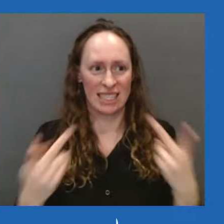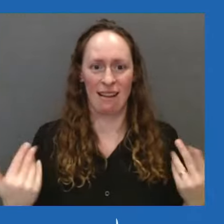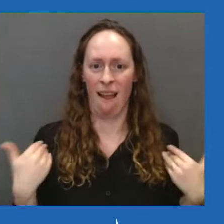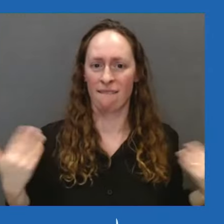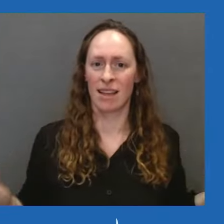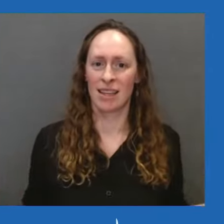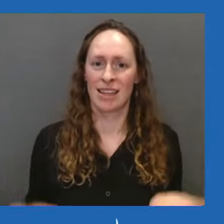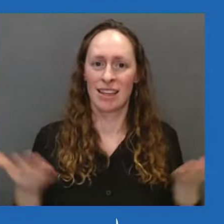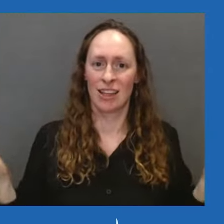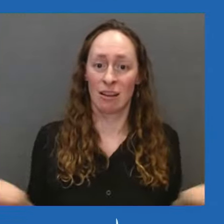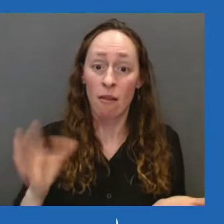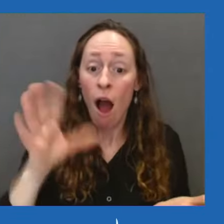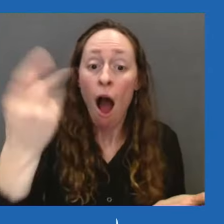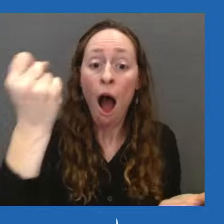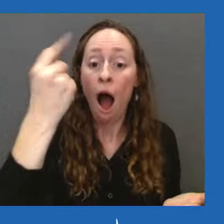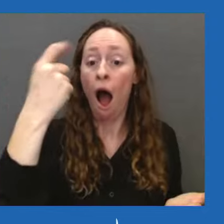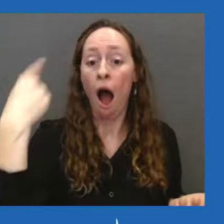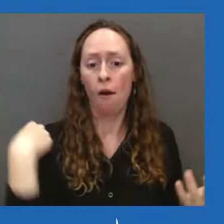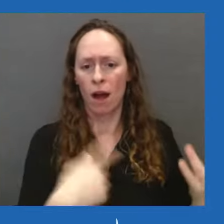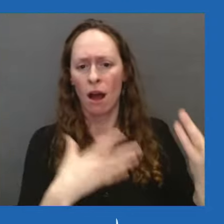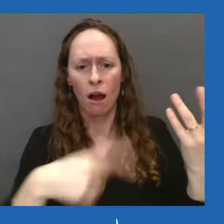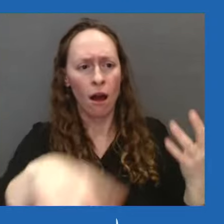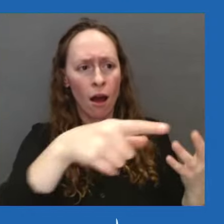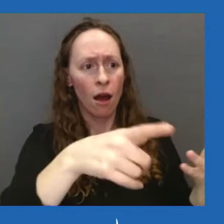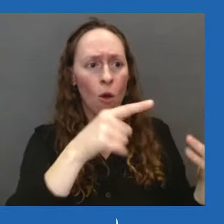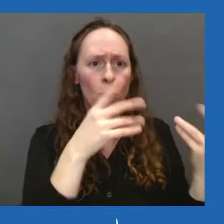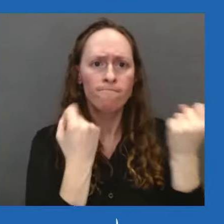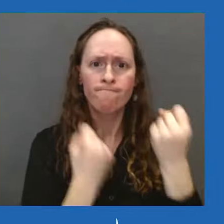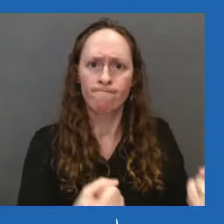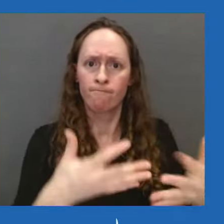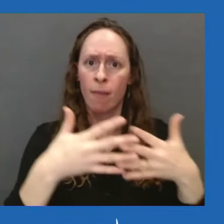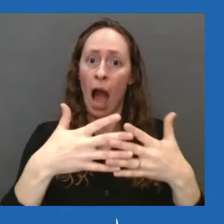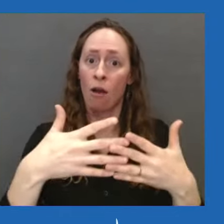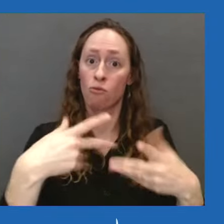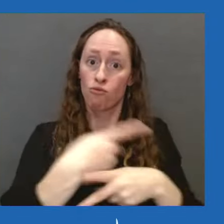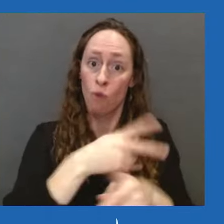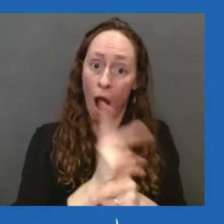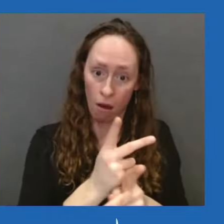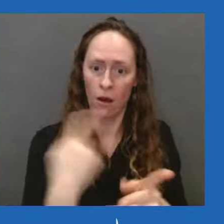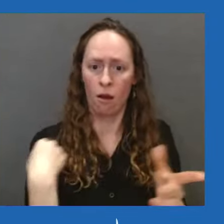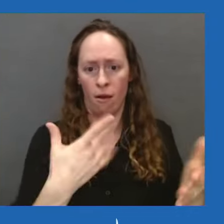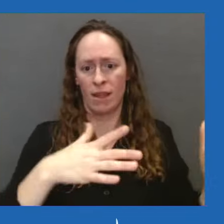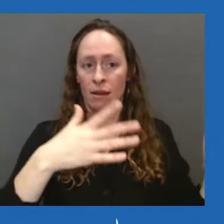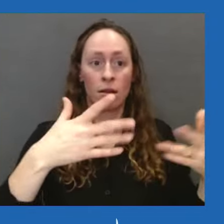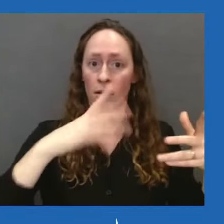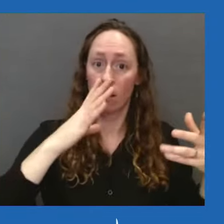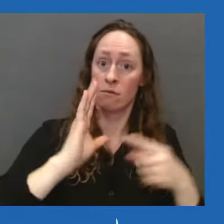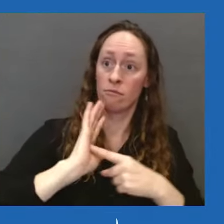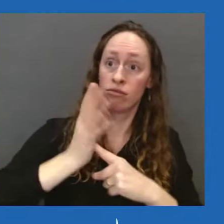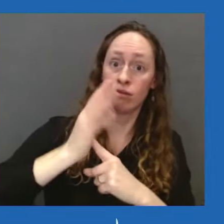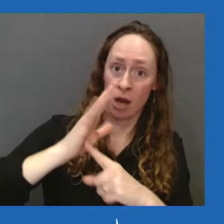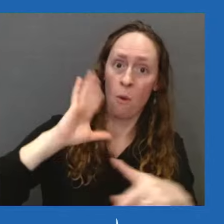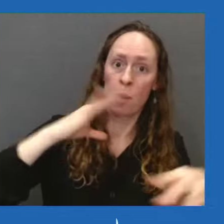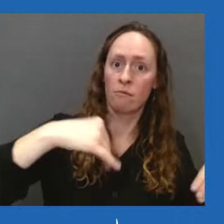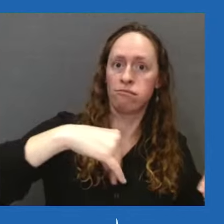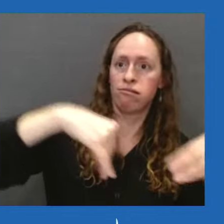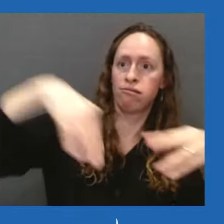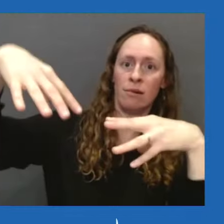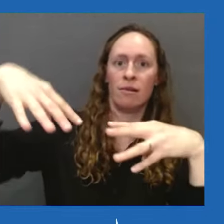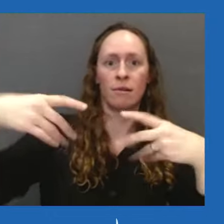And because of my Investment in America agenda, CS Wind plans to invest an additional two hun- -- an additional $200 million to expand